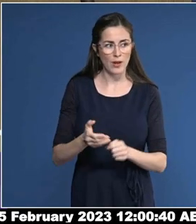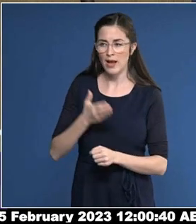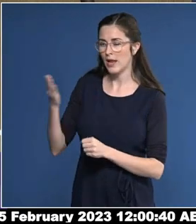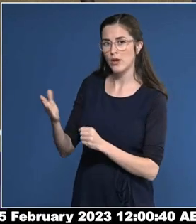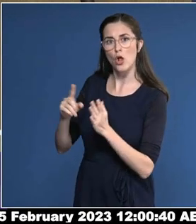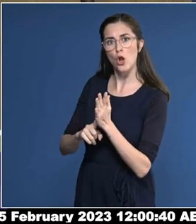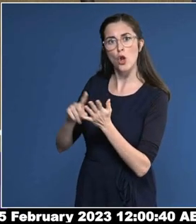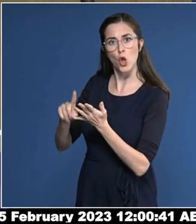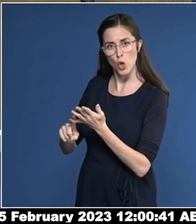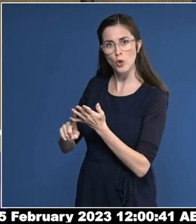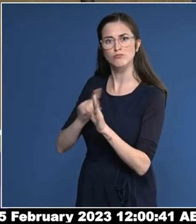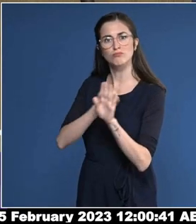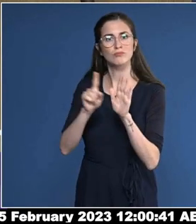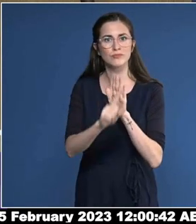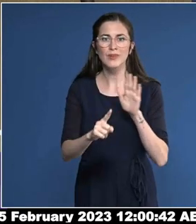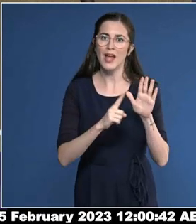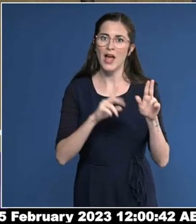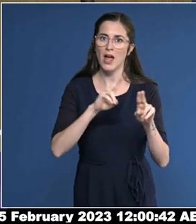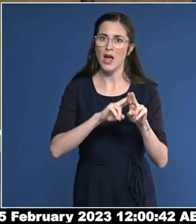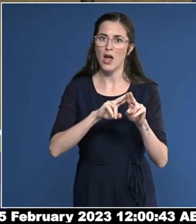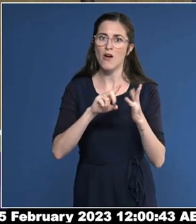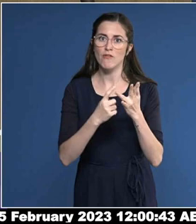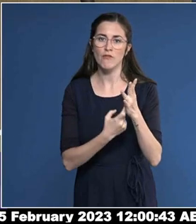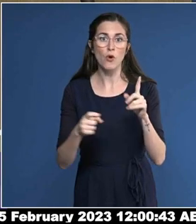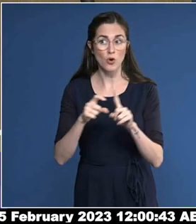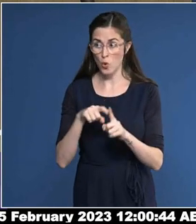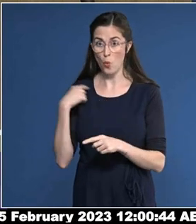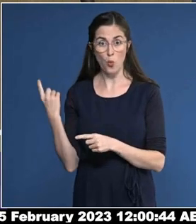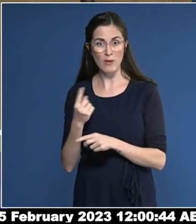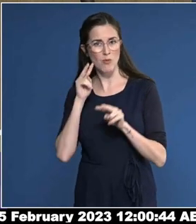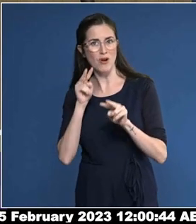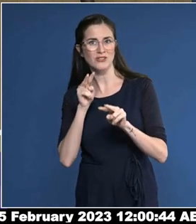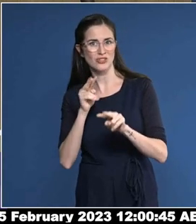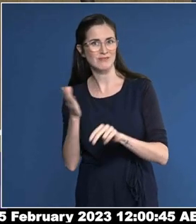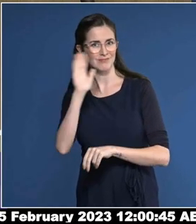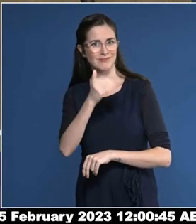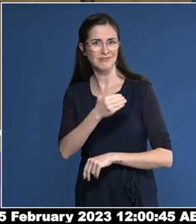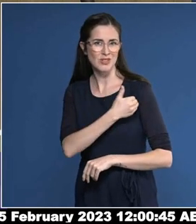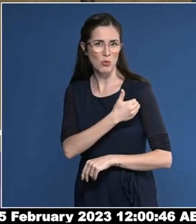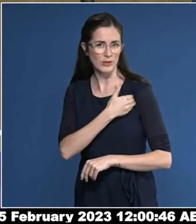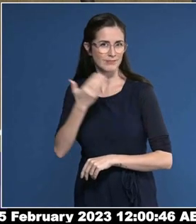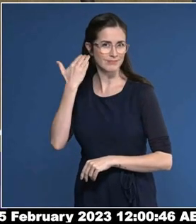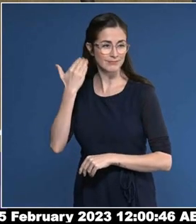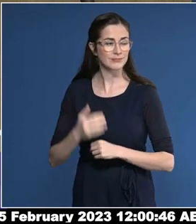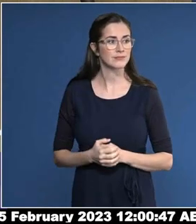And I should confirm we were here at the earlier session. Thank you. I understand there is an appearance for Coastal Residential Services.